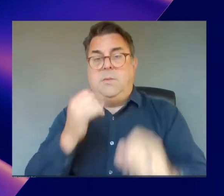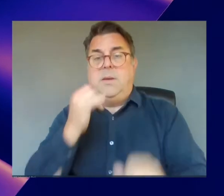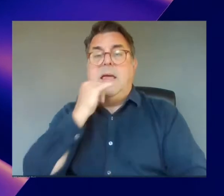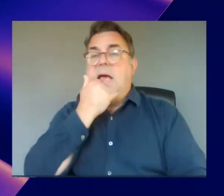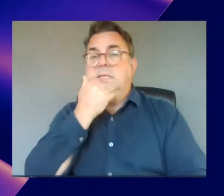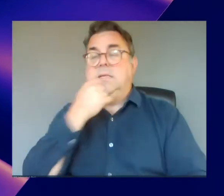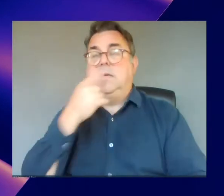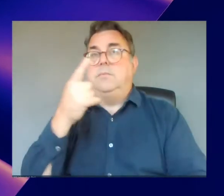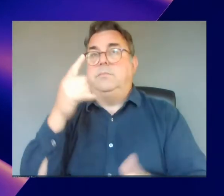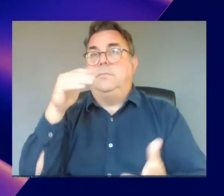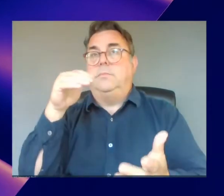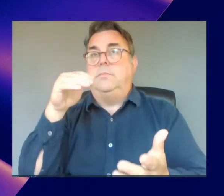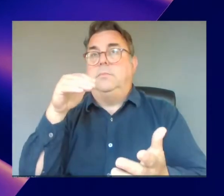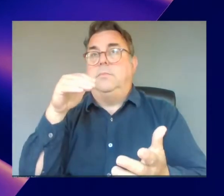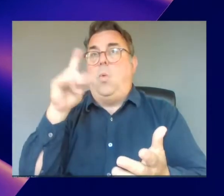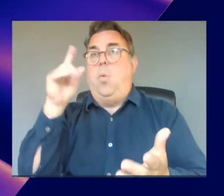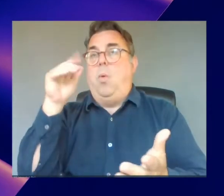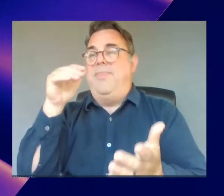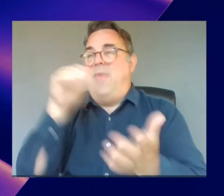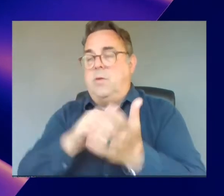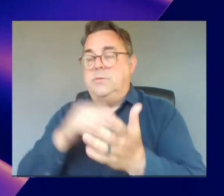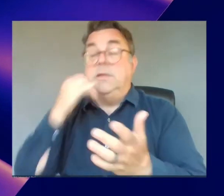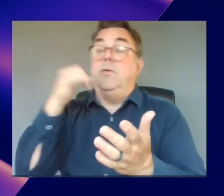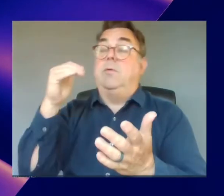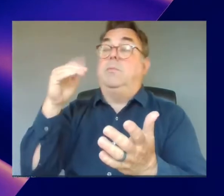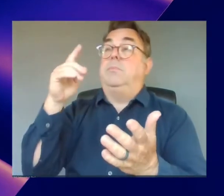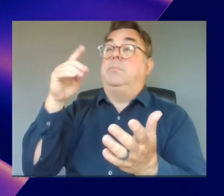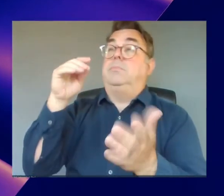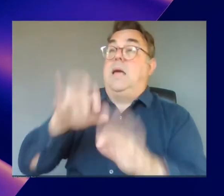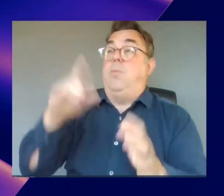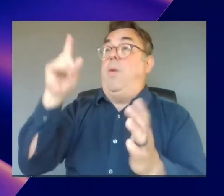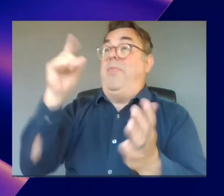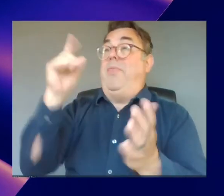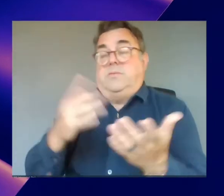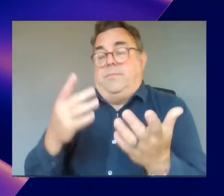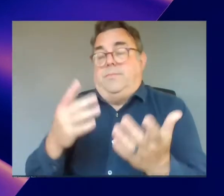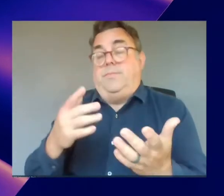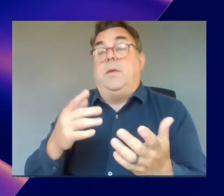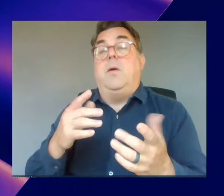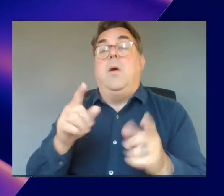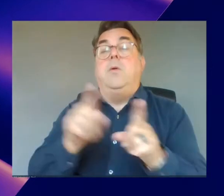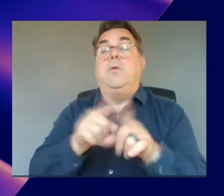which who knows what your software would do if you did that. We also have a gradual rollout and this is super important.